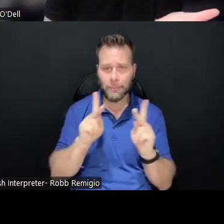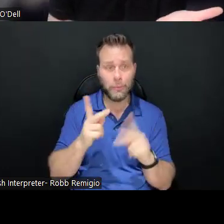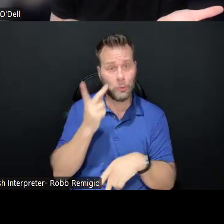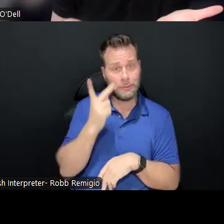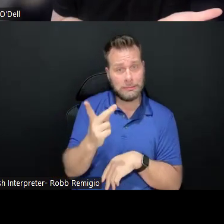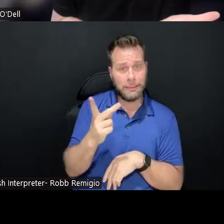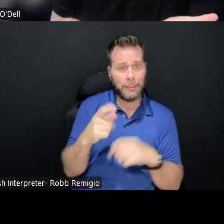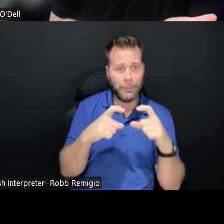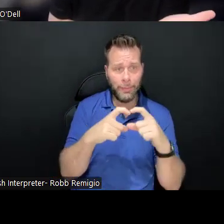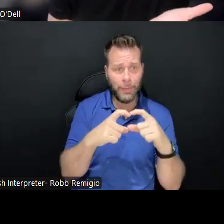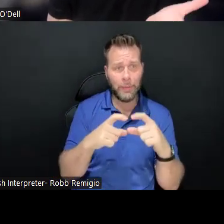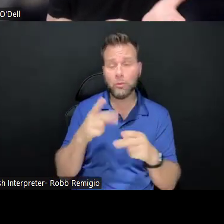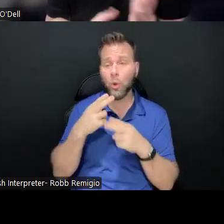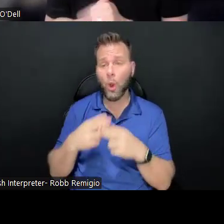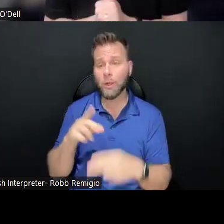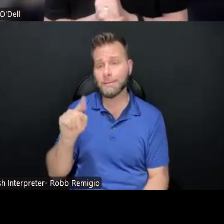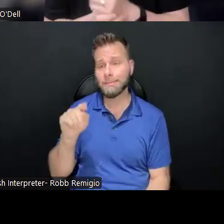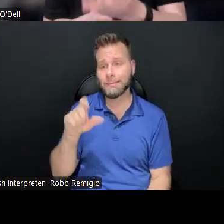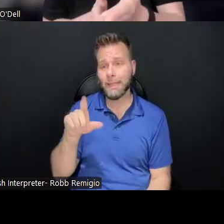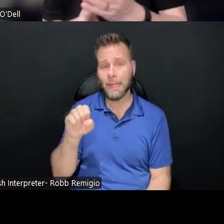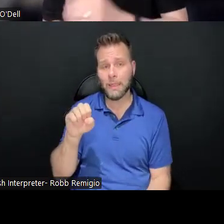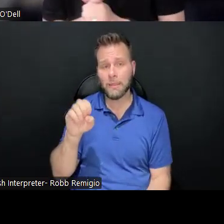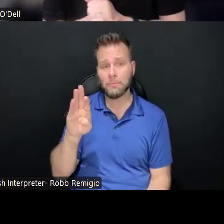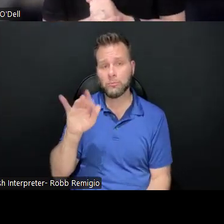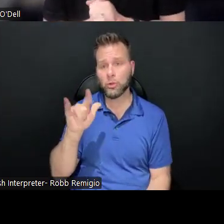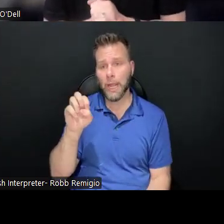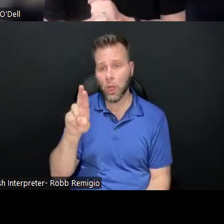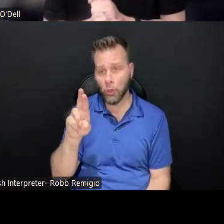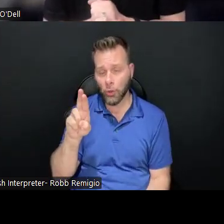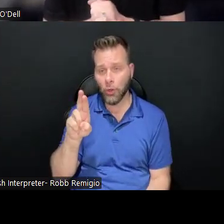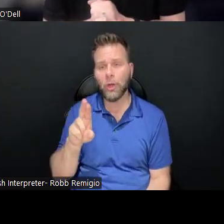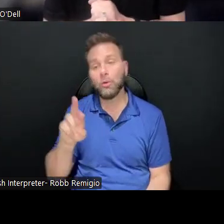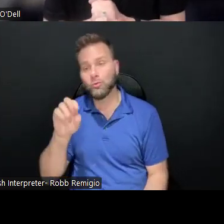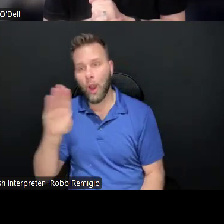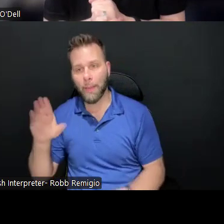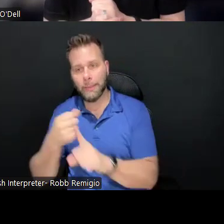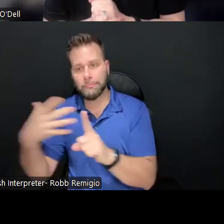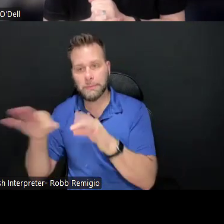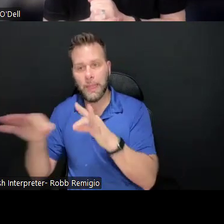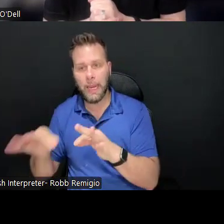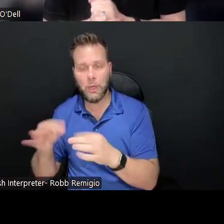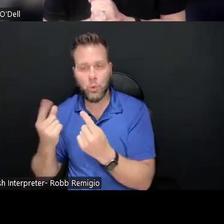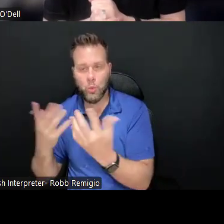On the left you see a small pocket device, a telebrailler. I'm sure Rob could talk more